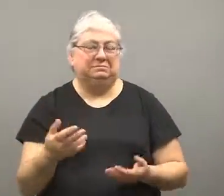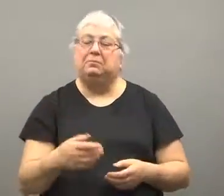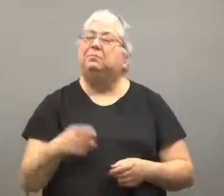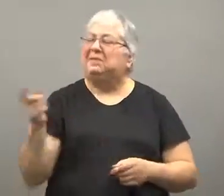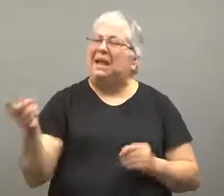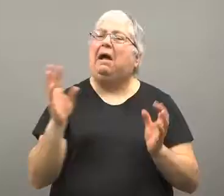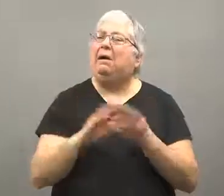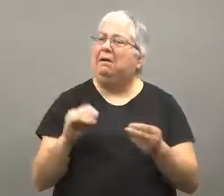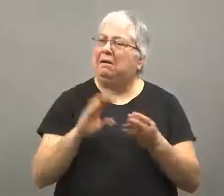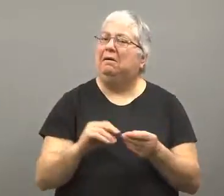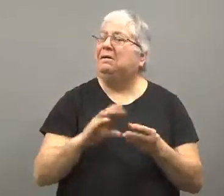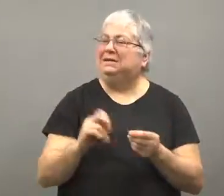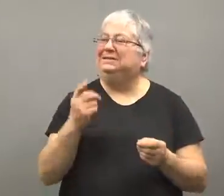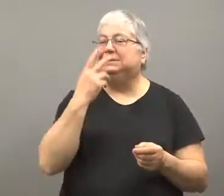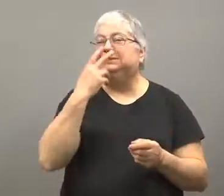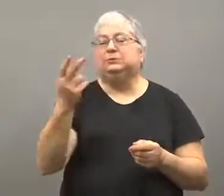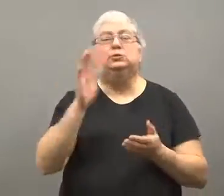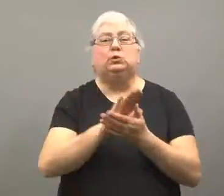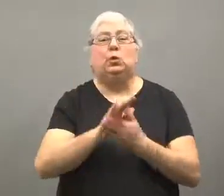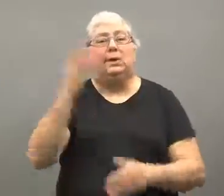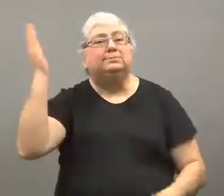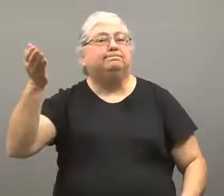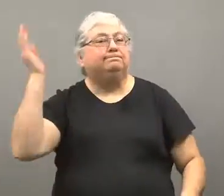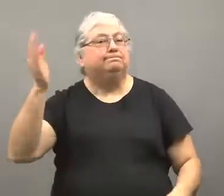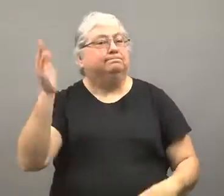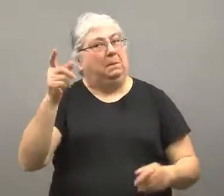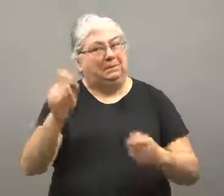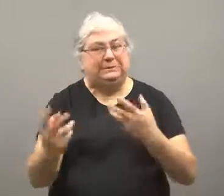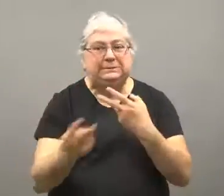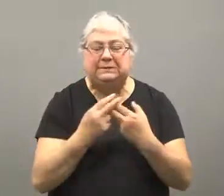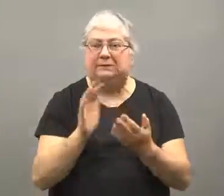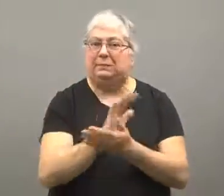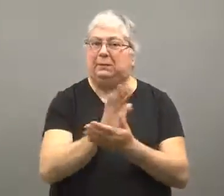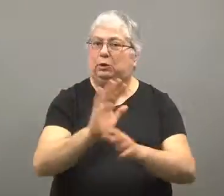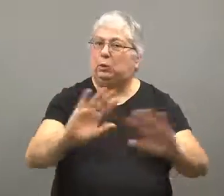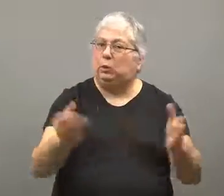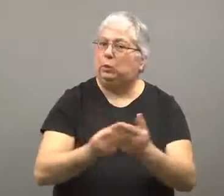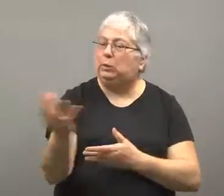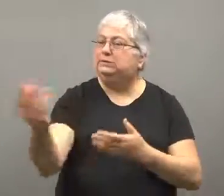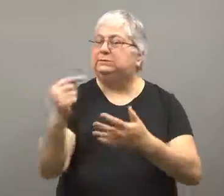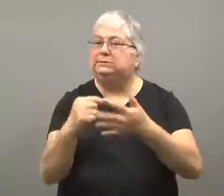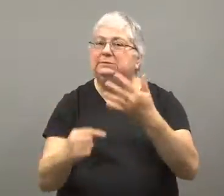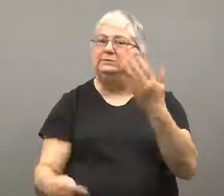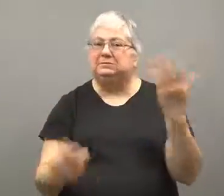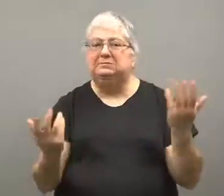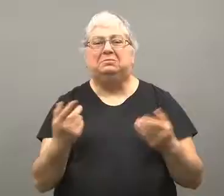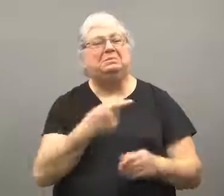Often his school talks about not wasting paper.